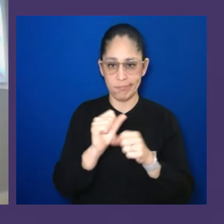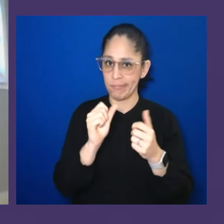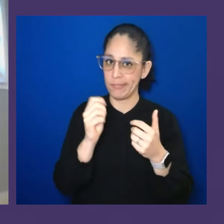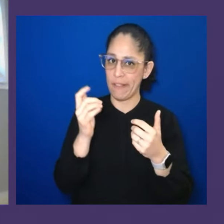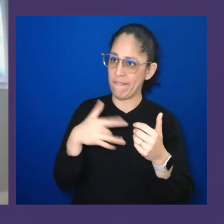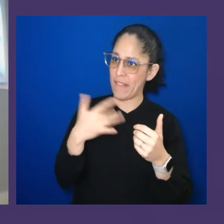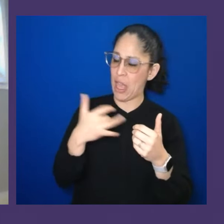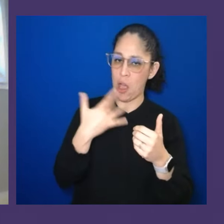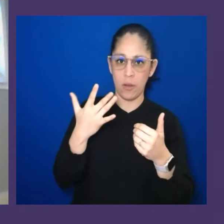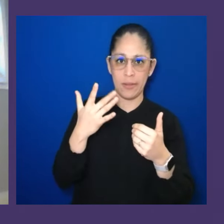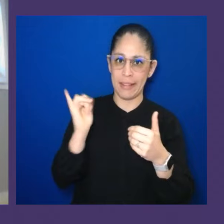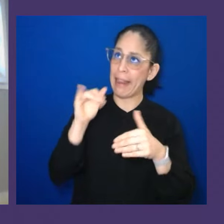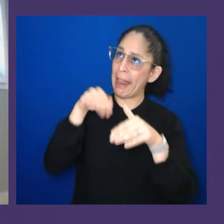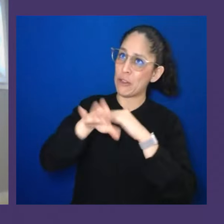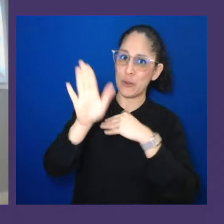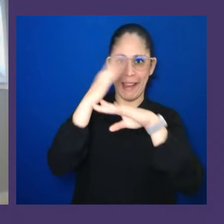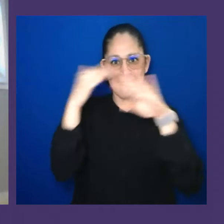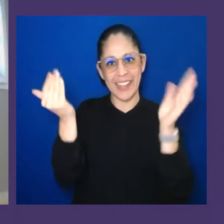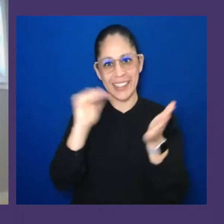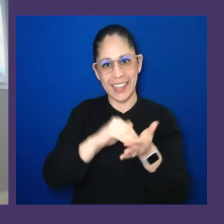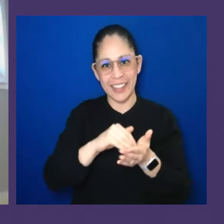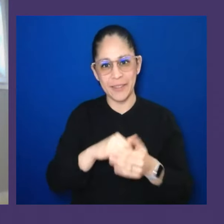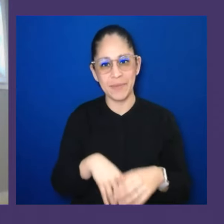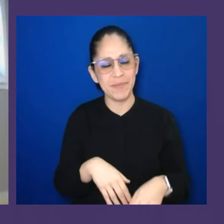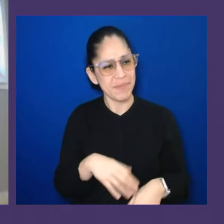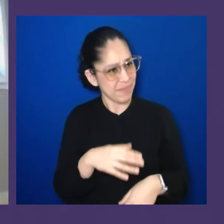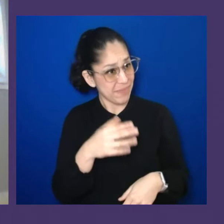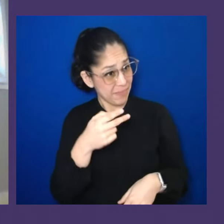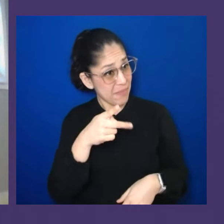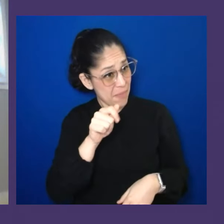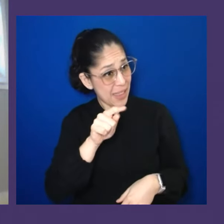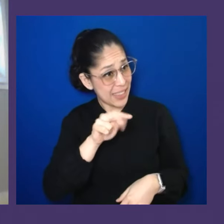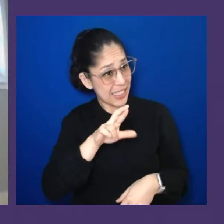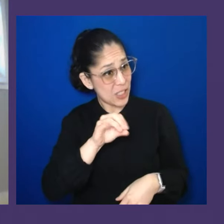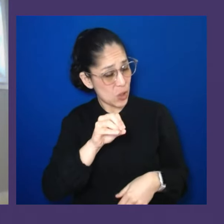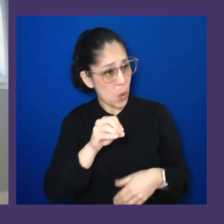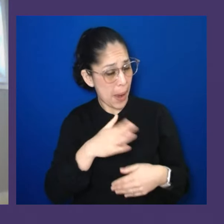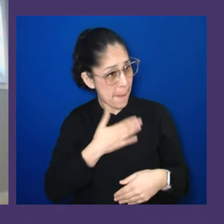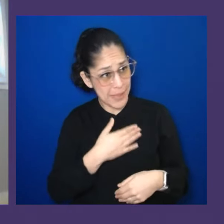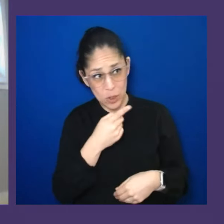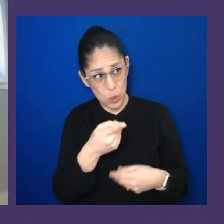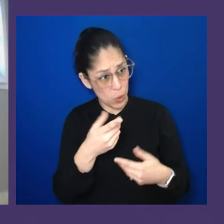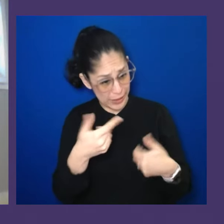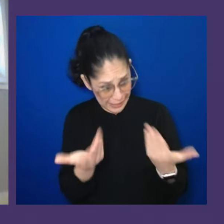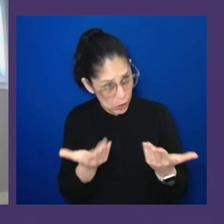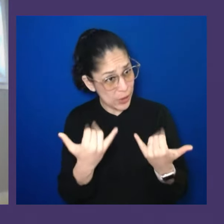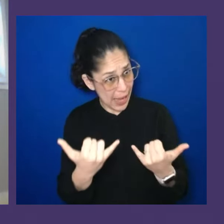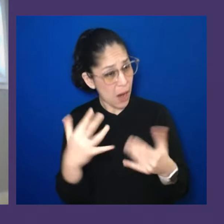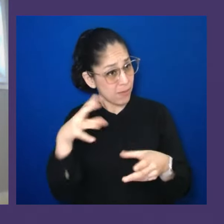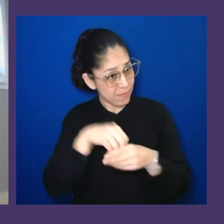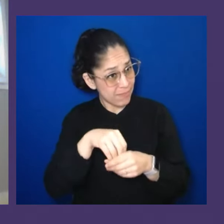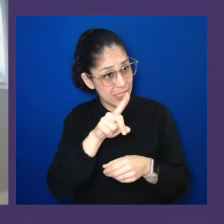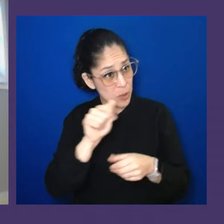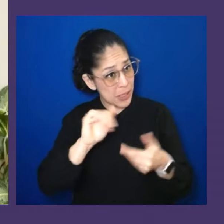only just here Patricio, you are thriving and we're so glad to have you as part of our disability community.